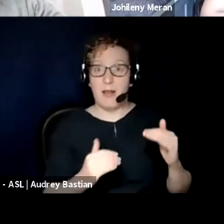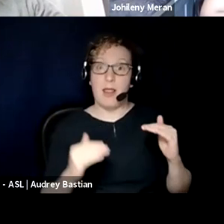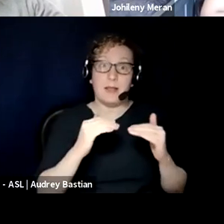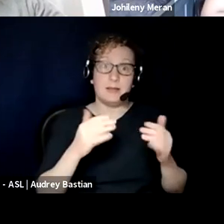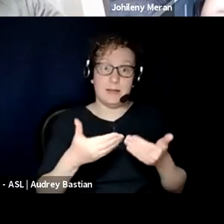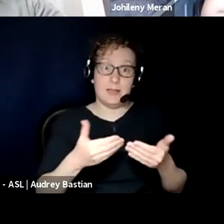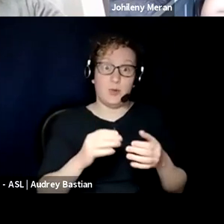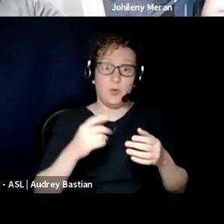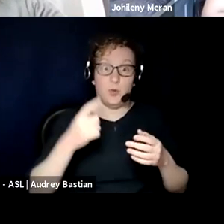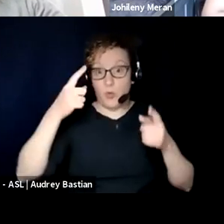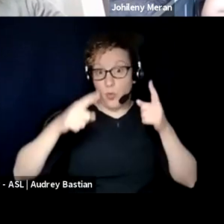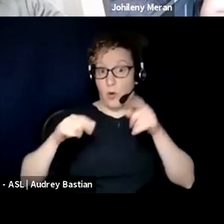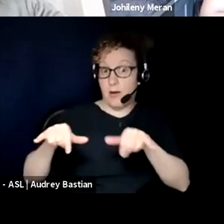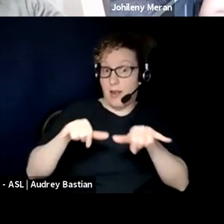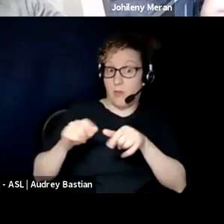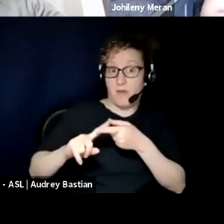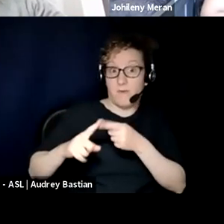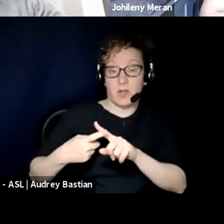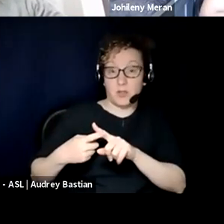So that we could all go to the market together.